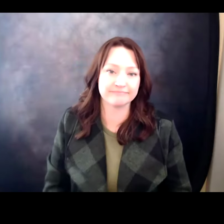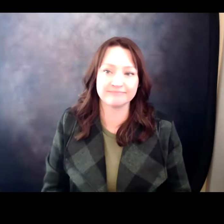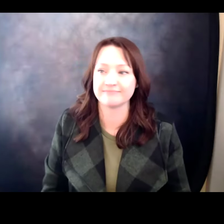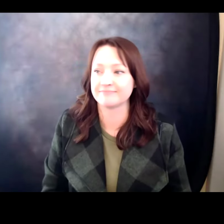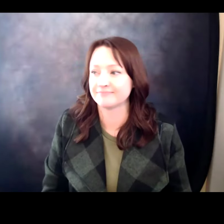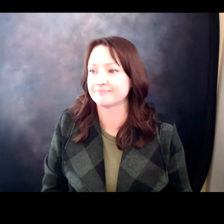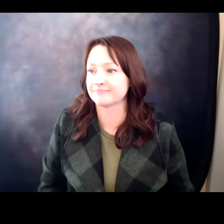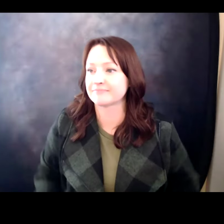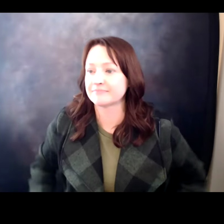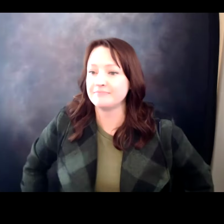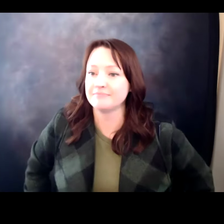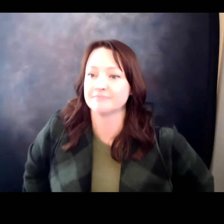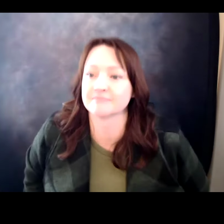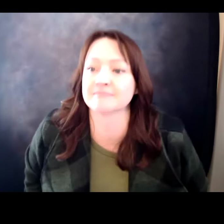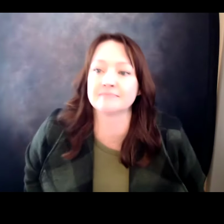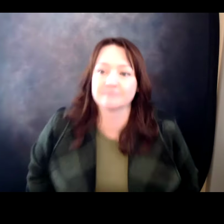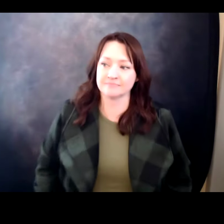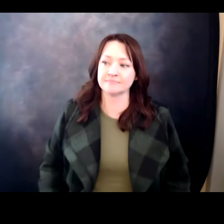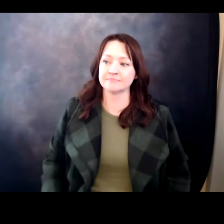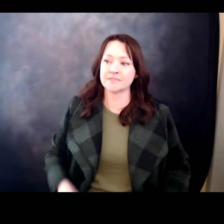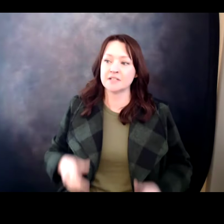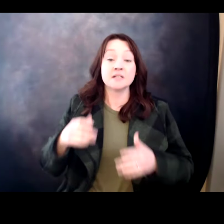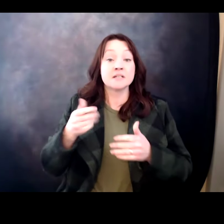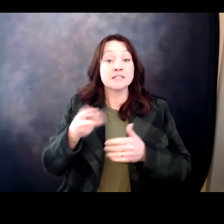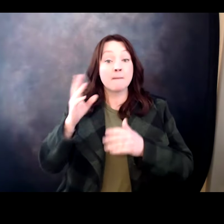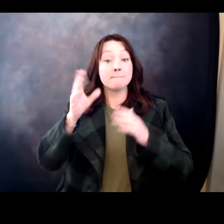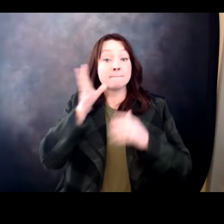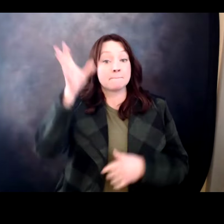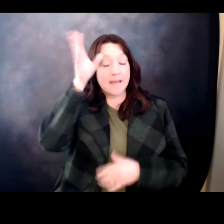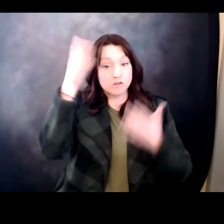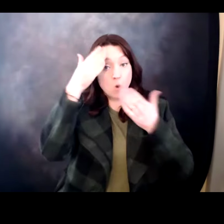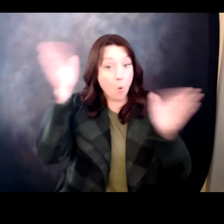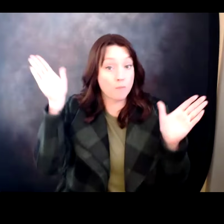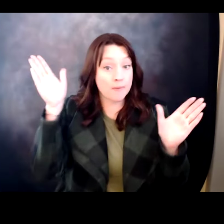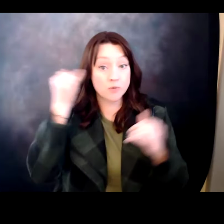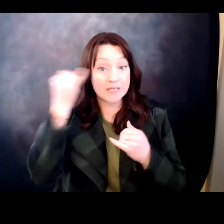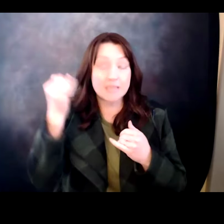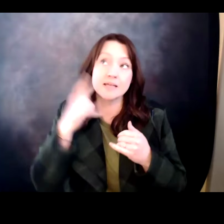Yeah, some of some of the parents are open to the idea, you know, I say some, right, because, you know, parents get